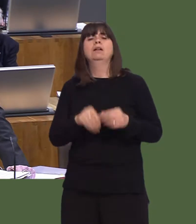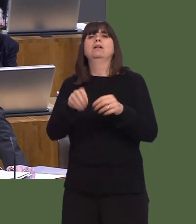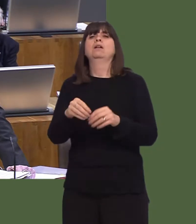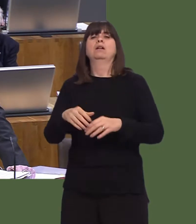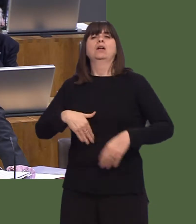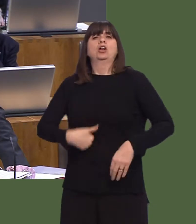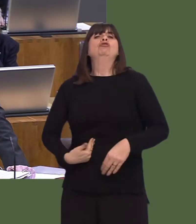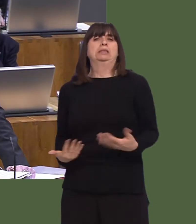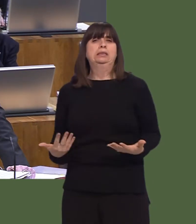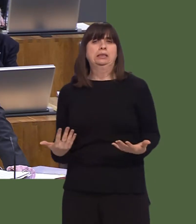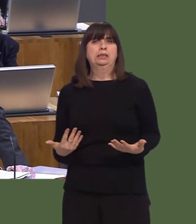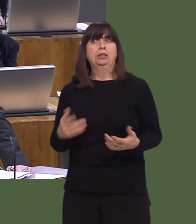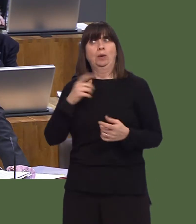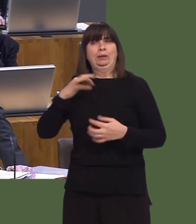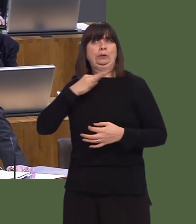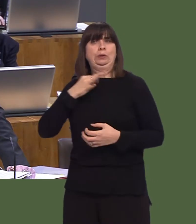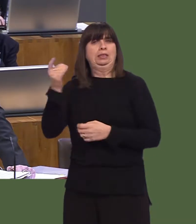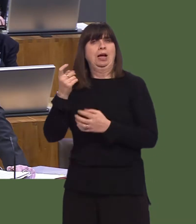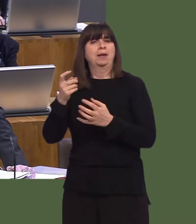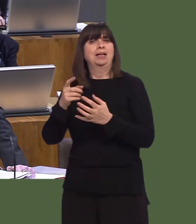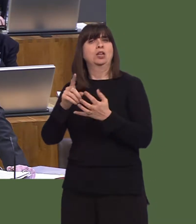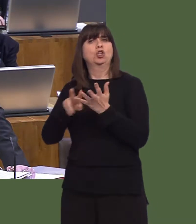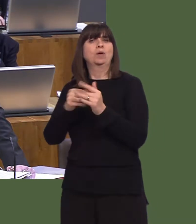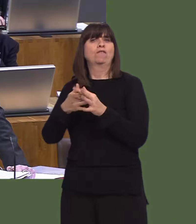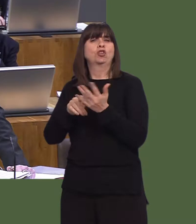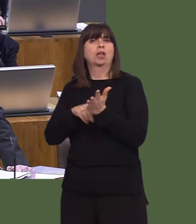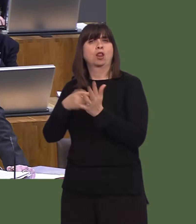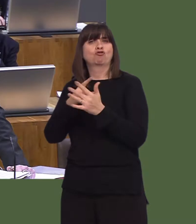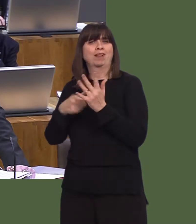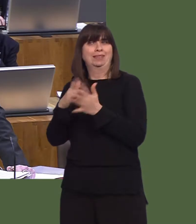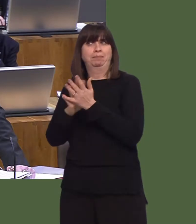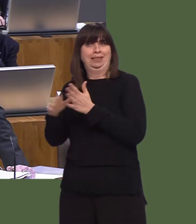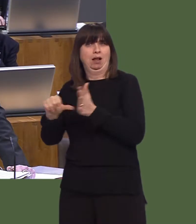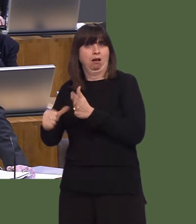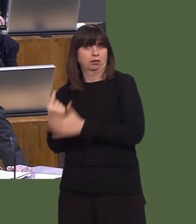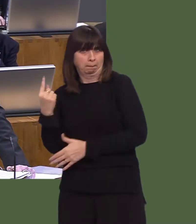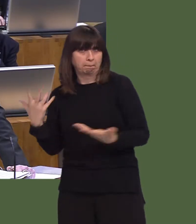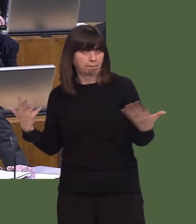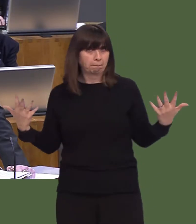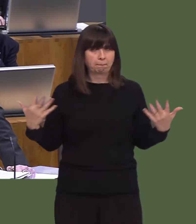So, what we want to do is to work with organisations to identify a tool that might be used in order